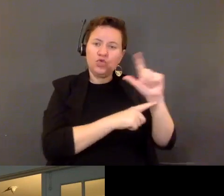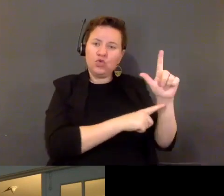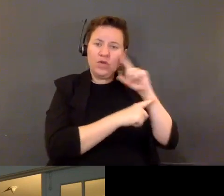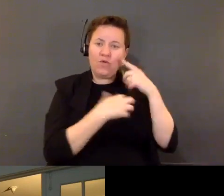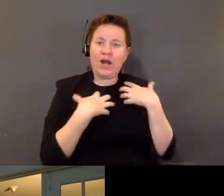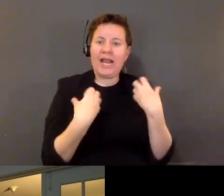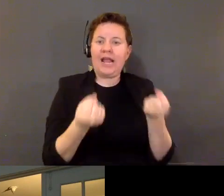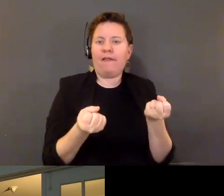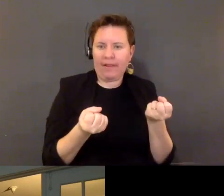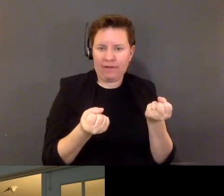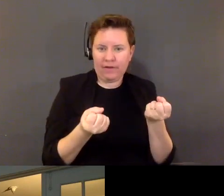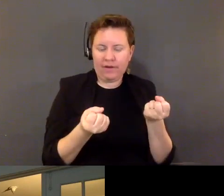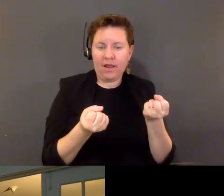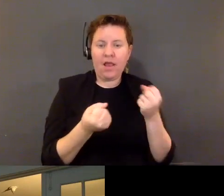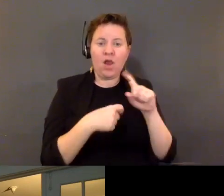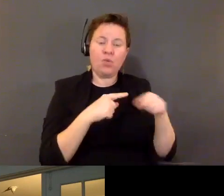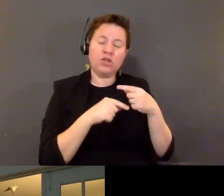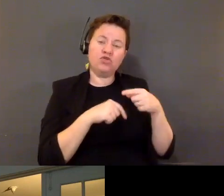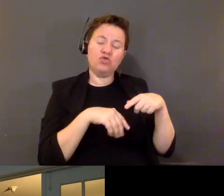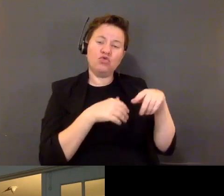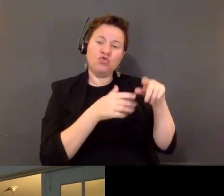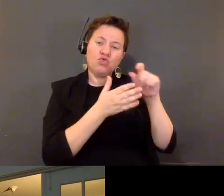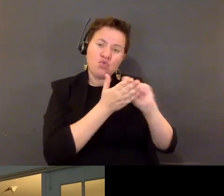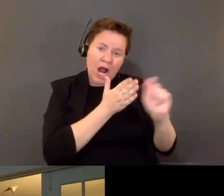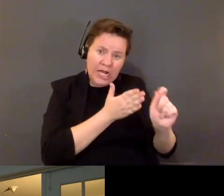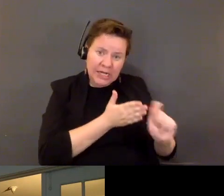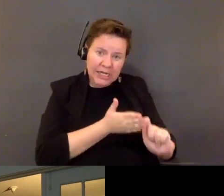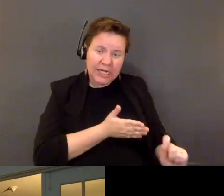and when you're writing of course there's nothing to look at